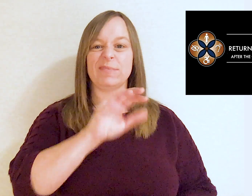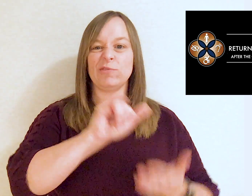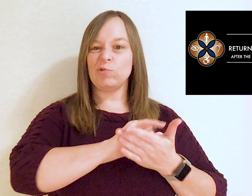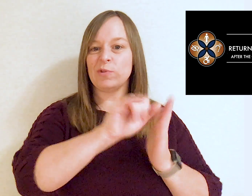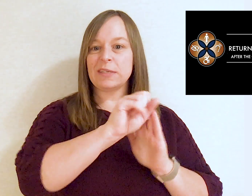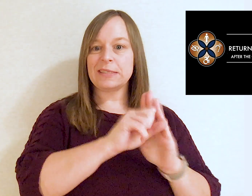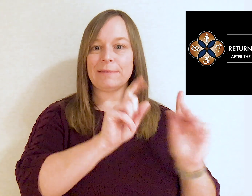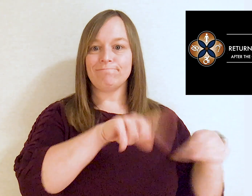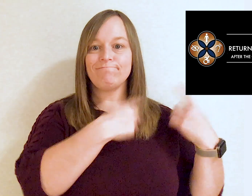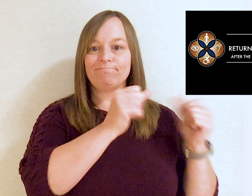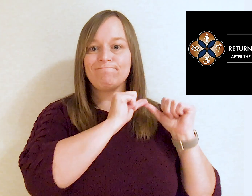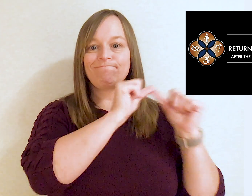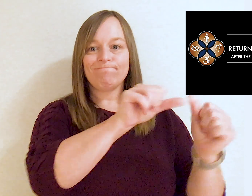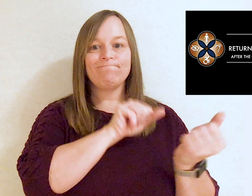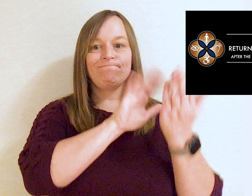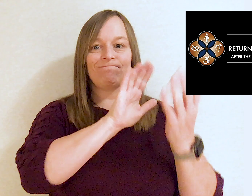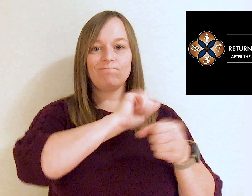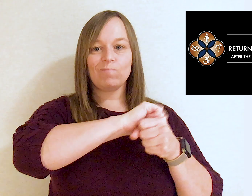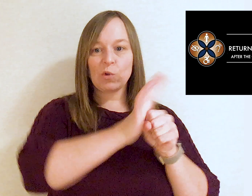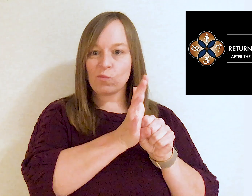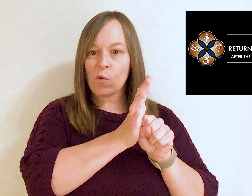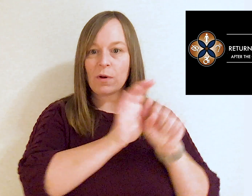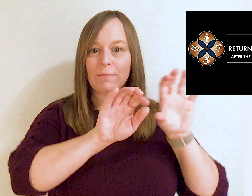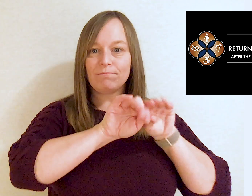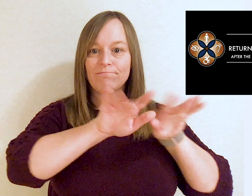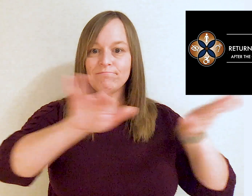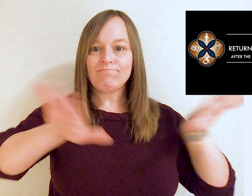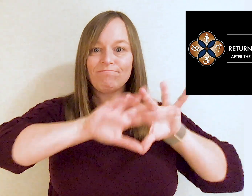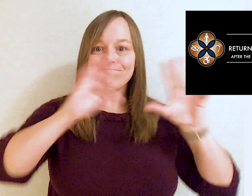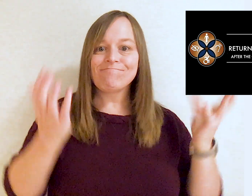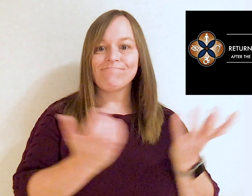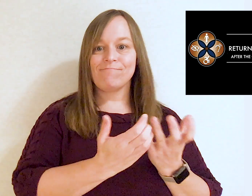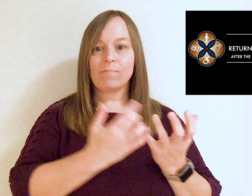York State continues to address the coronavirus pandemic, Disability Rights